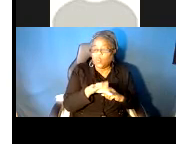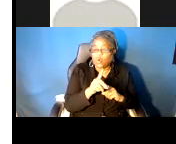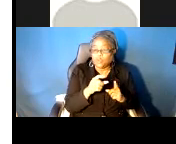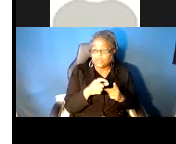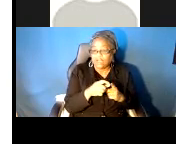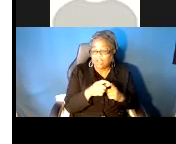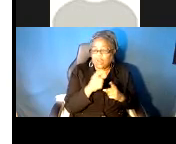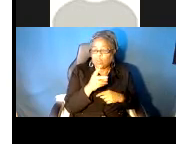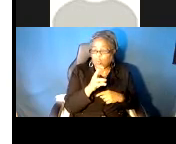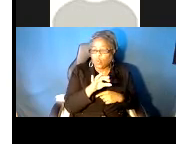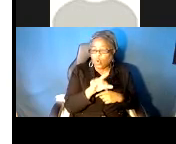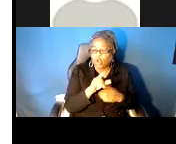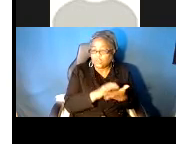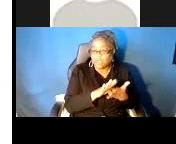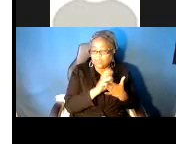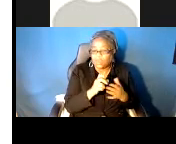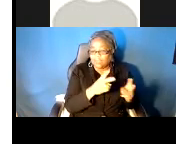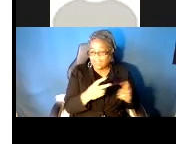on the Arts Impact for Individuals website.